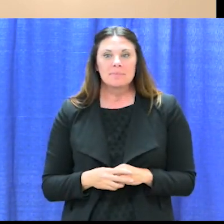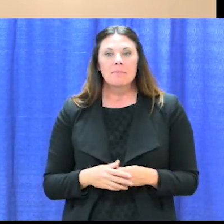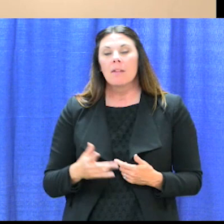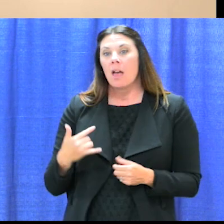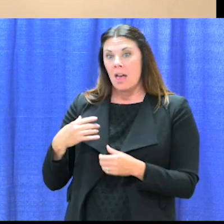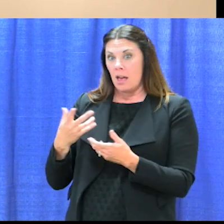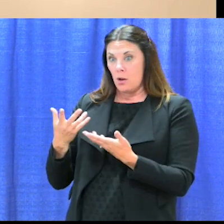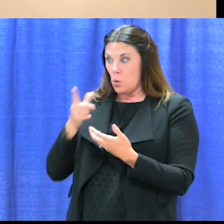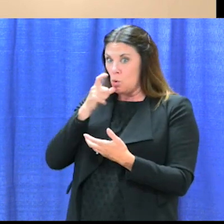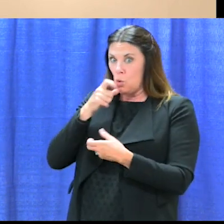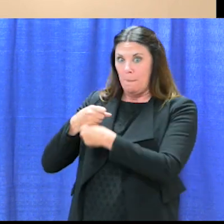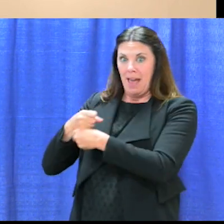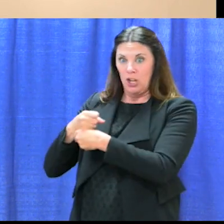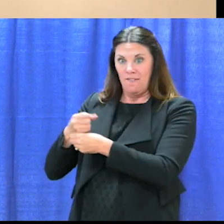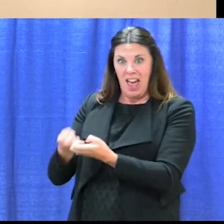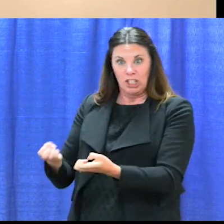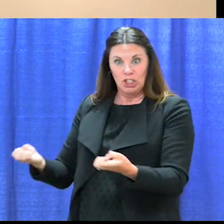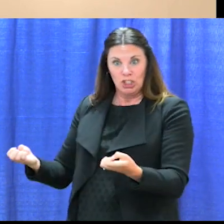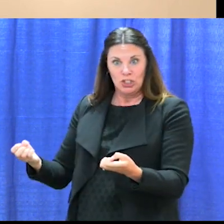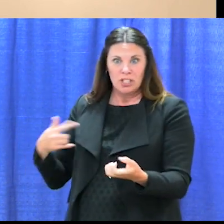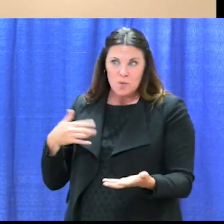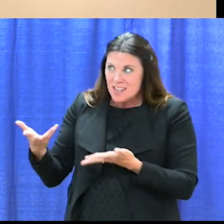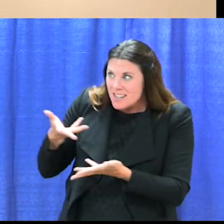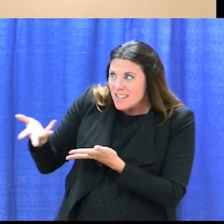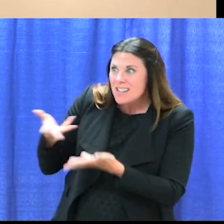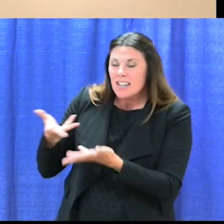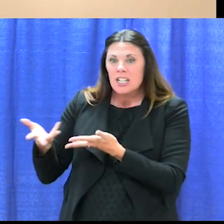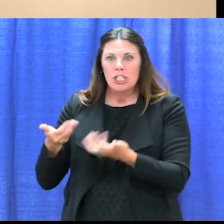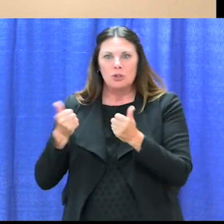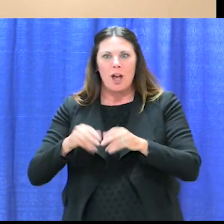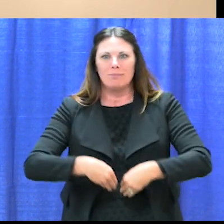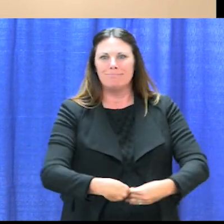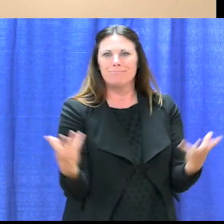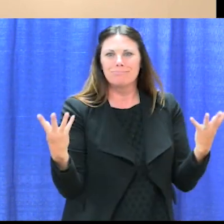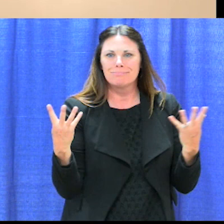our suppliers and our vendors to help provide thousands of devices to students up and down